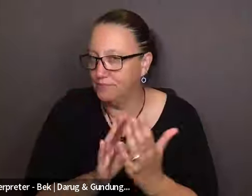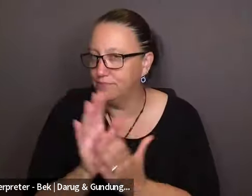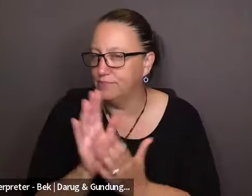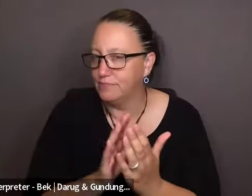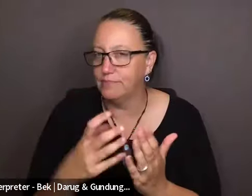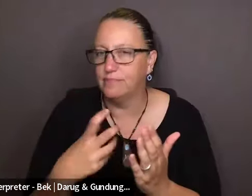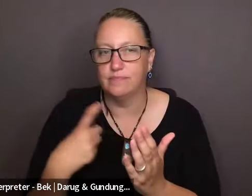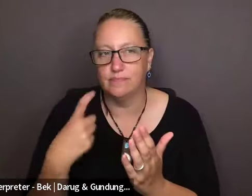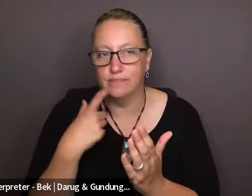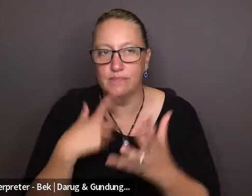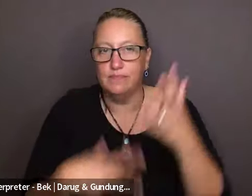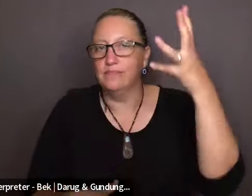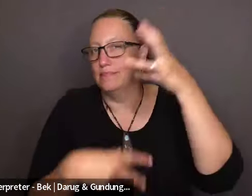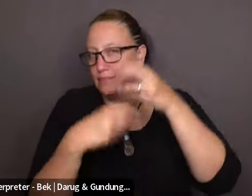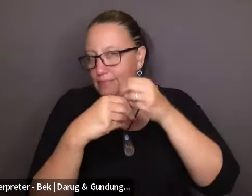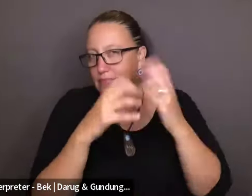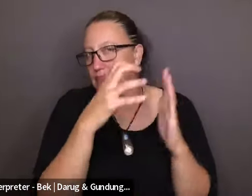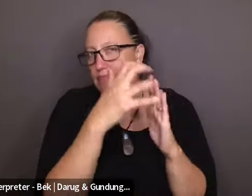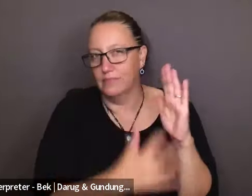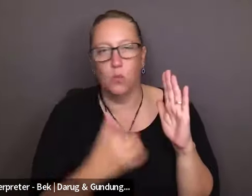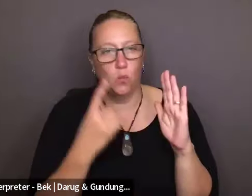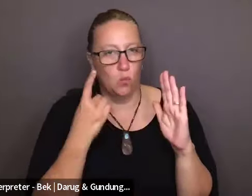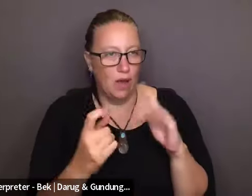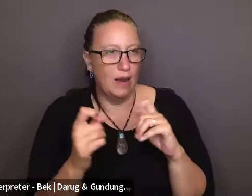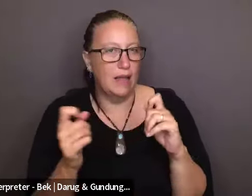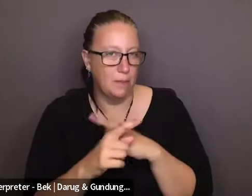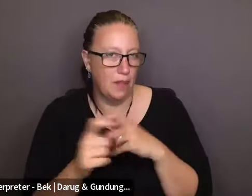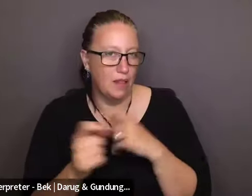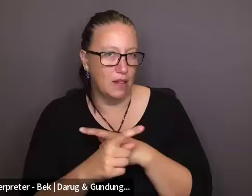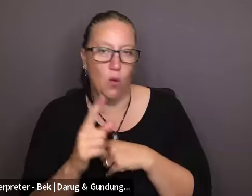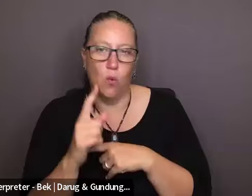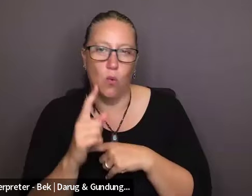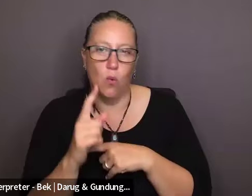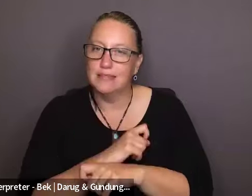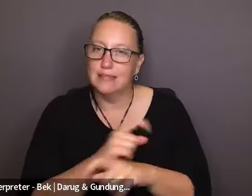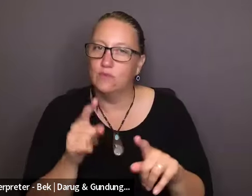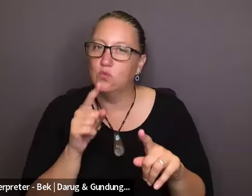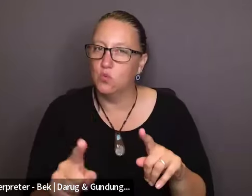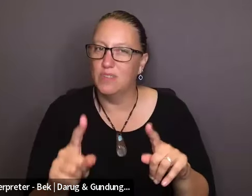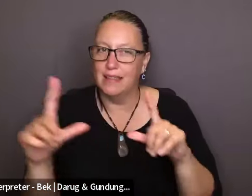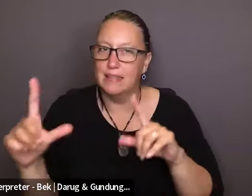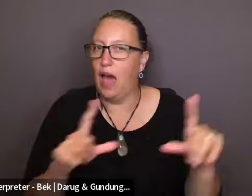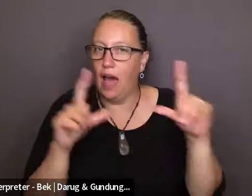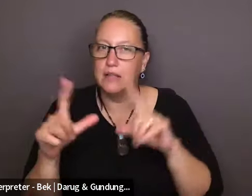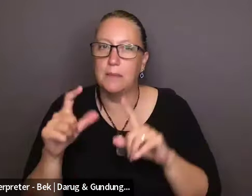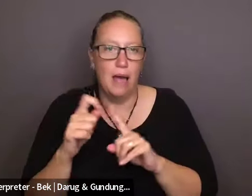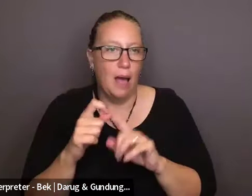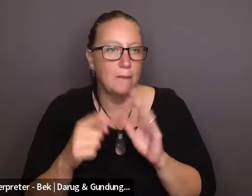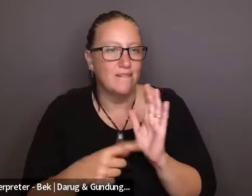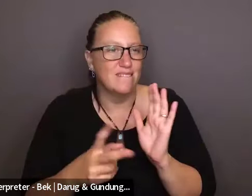about budgetting as well, and I'm going to pop the link in the chat, but I realise that it's much easier when you